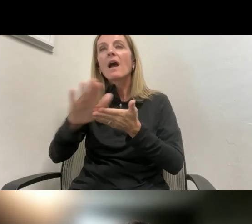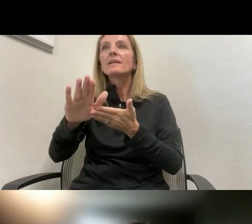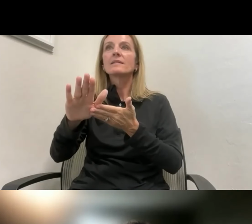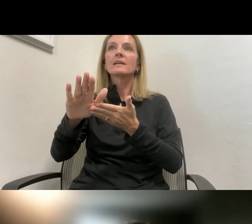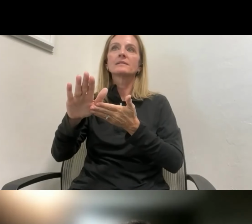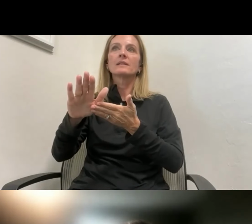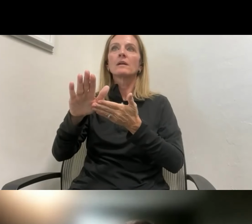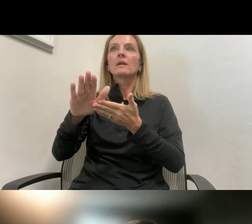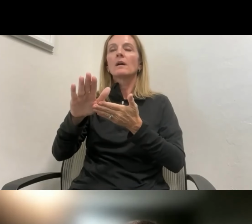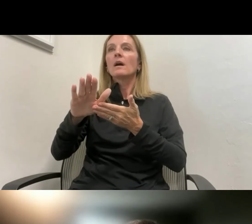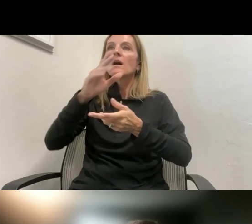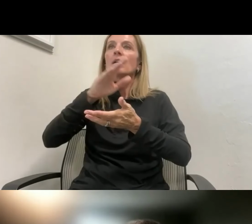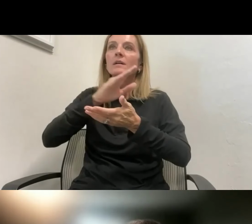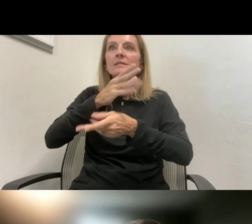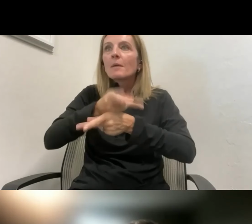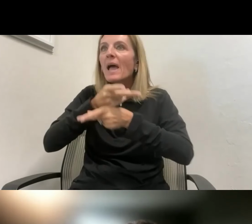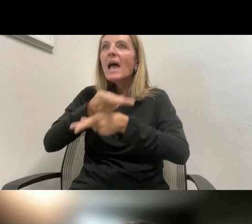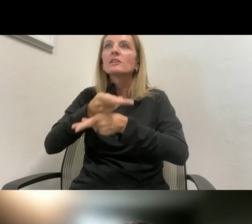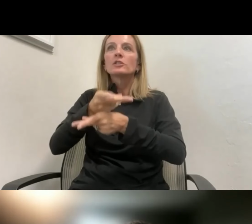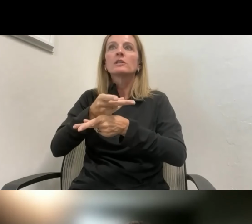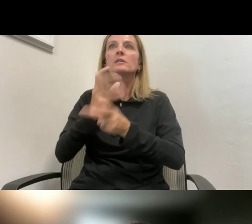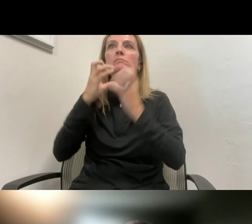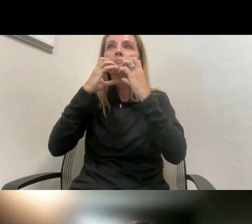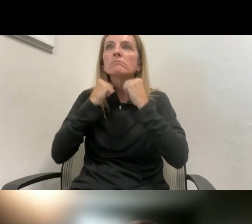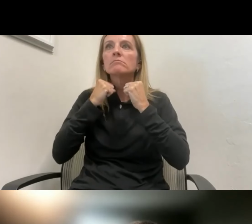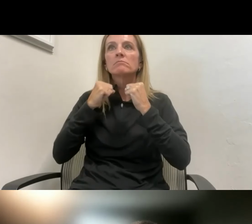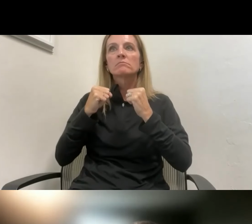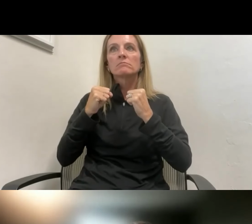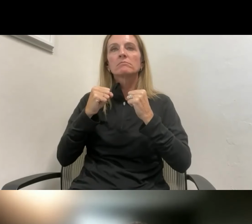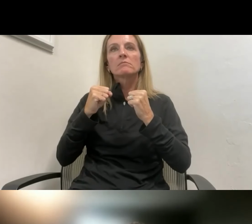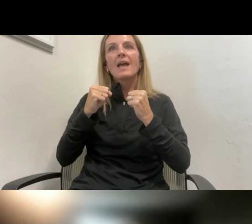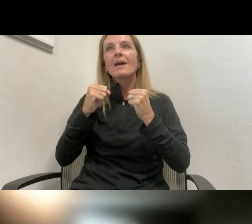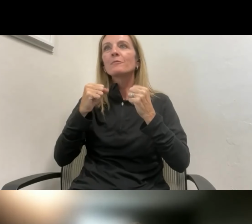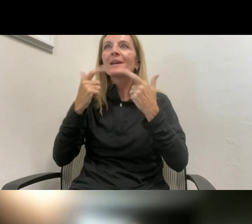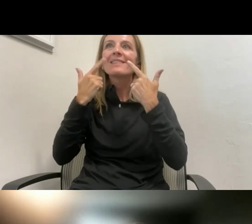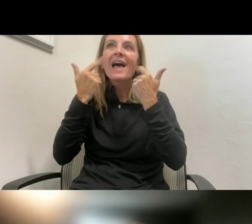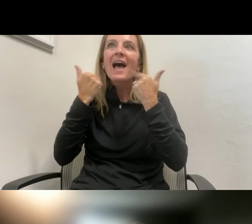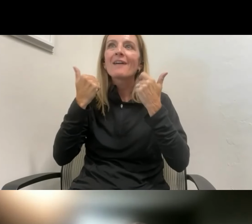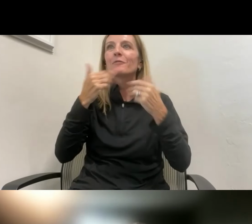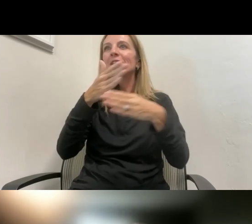and share. Wherever you find our people there will be laughter. And that's such a healing experience